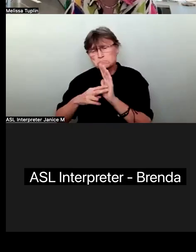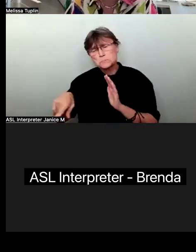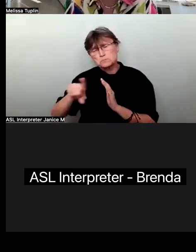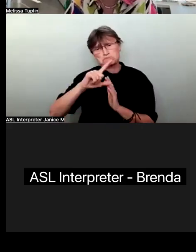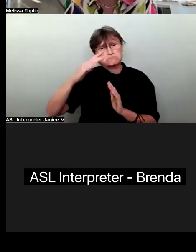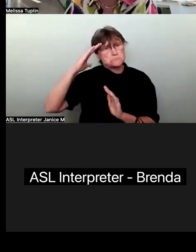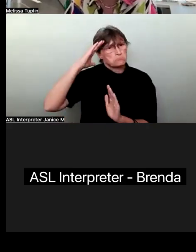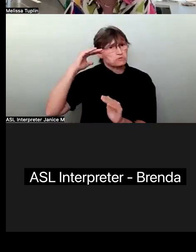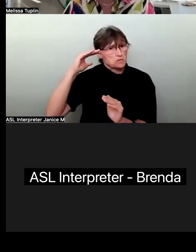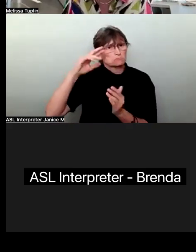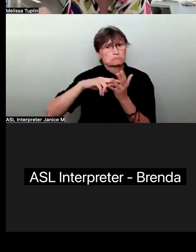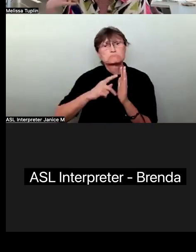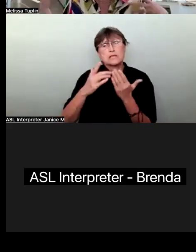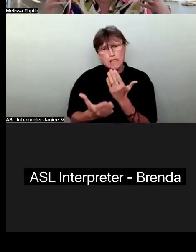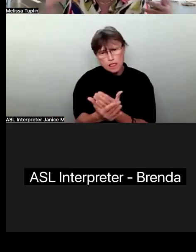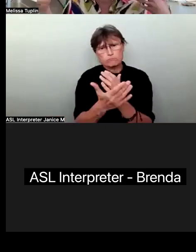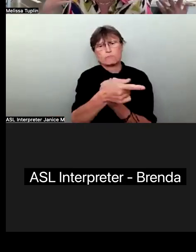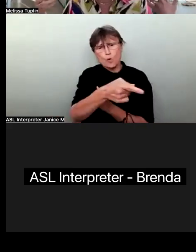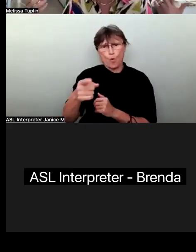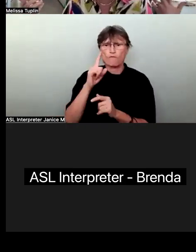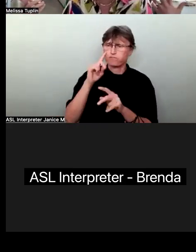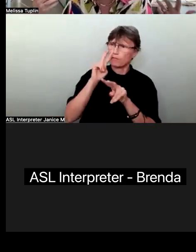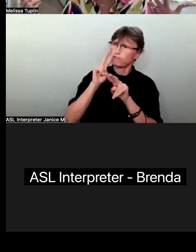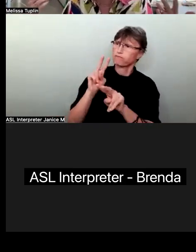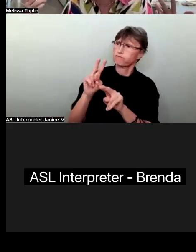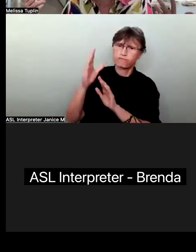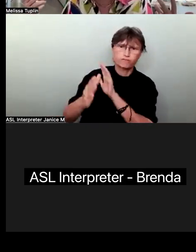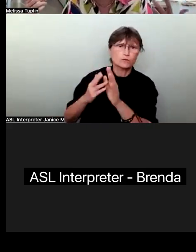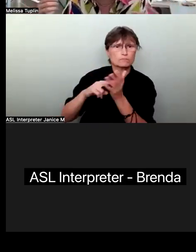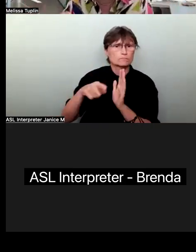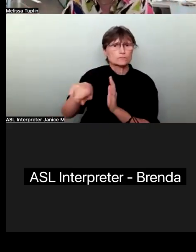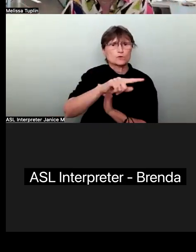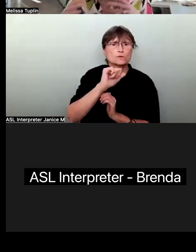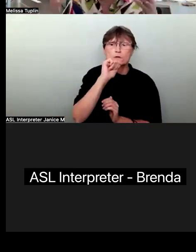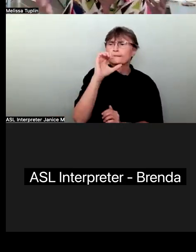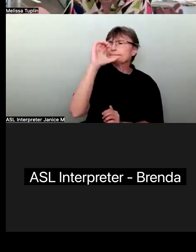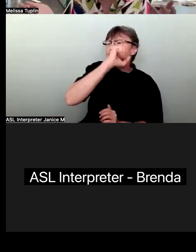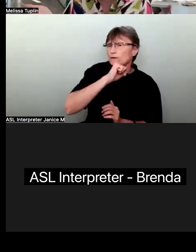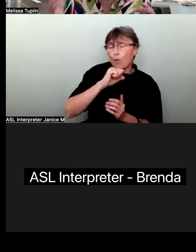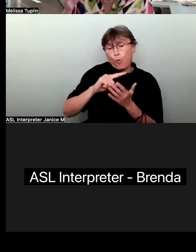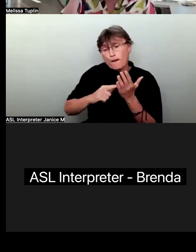you plan for the future, so you're not wildly guessing at what you might receive. However,